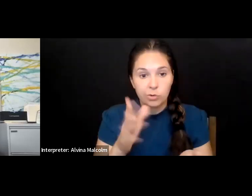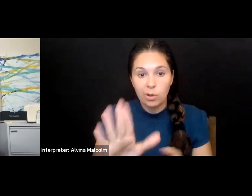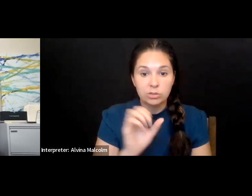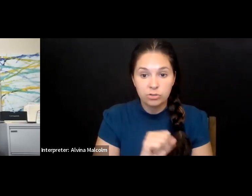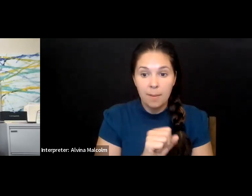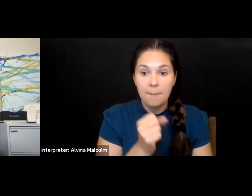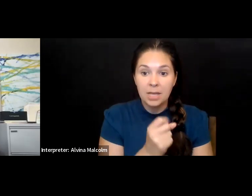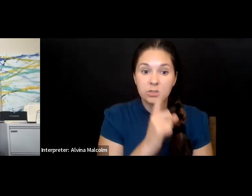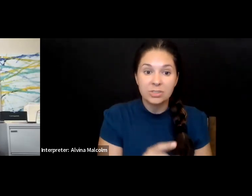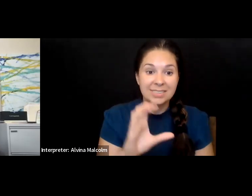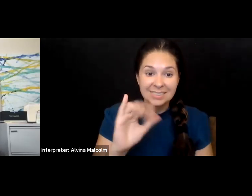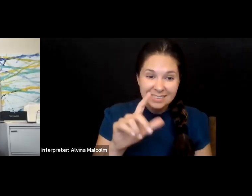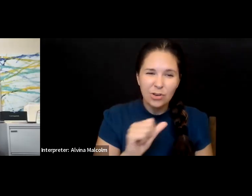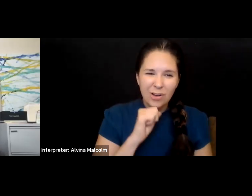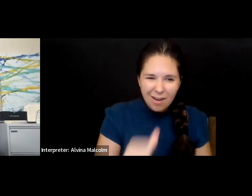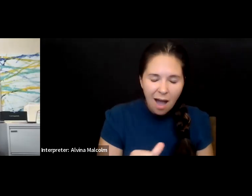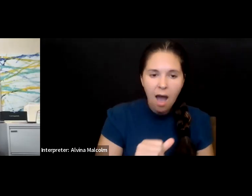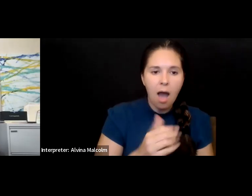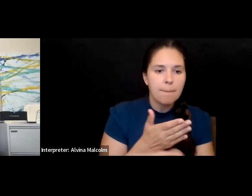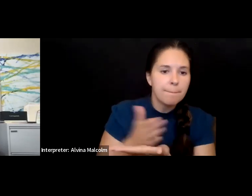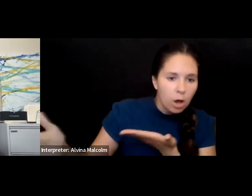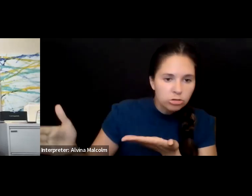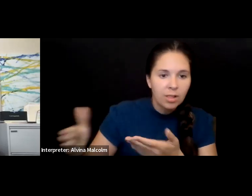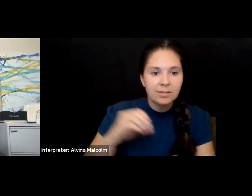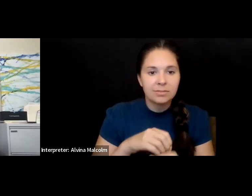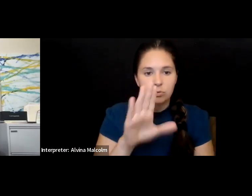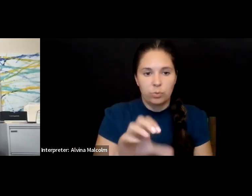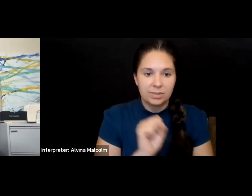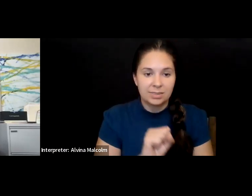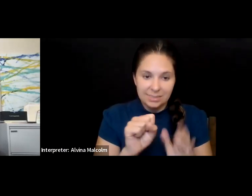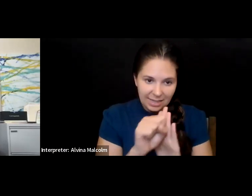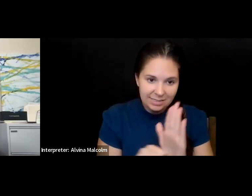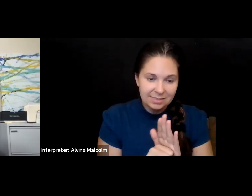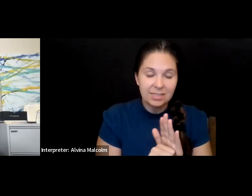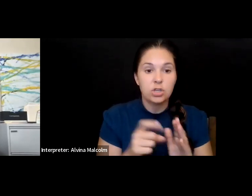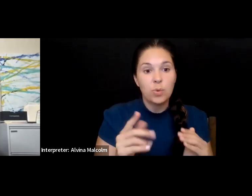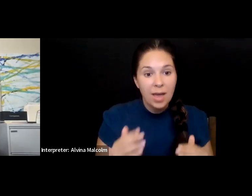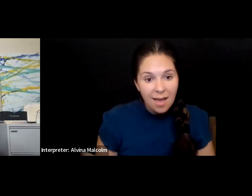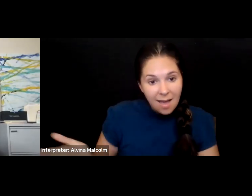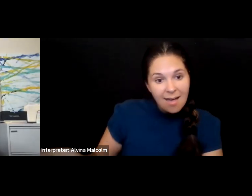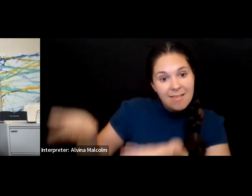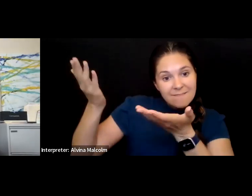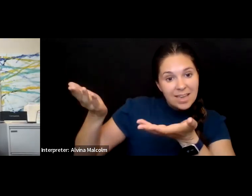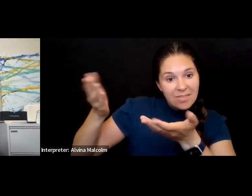Meanwhile, boots on the ground, our CILs, are marginalized. So your job is